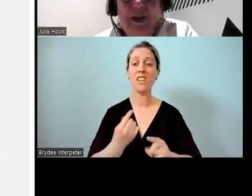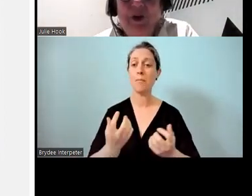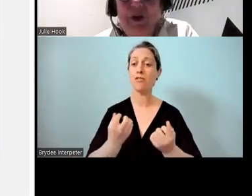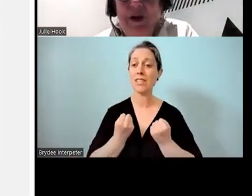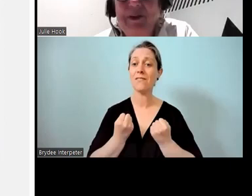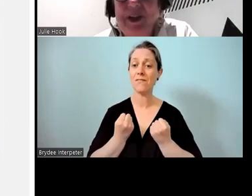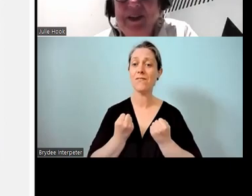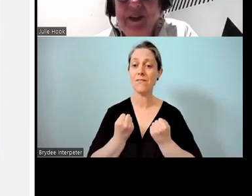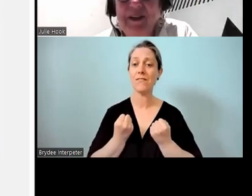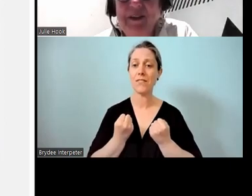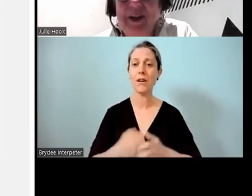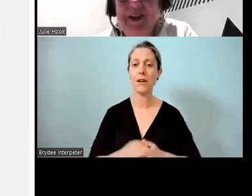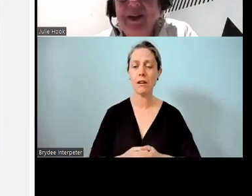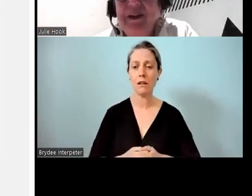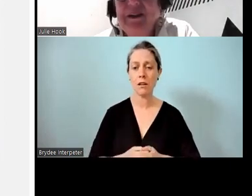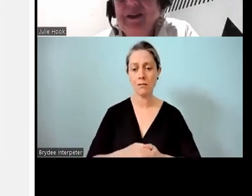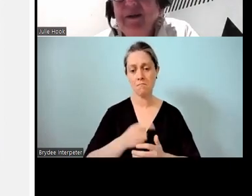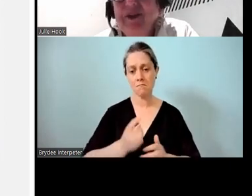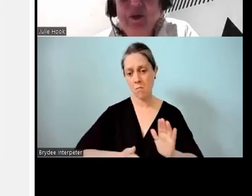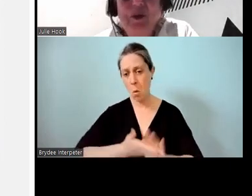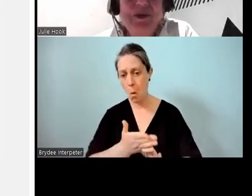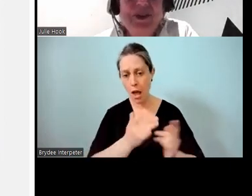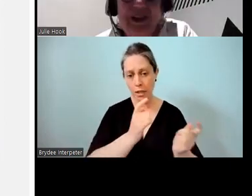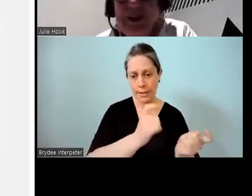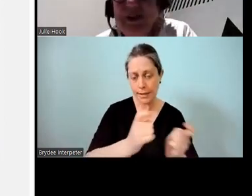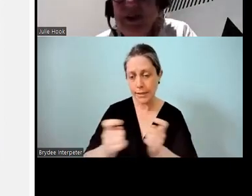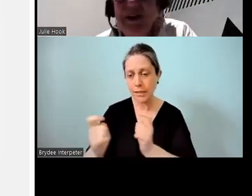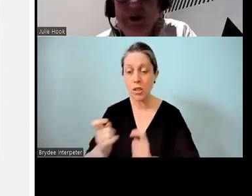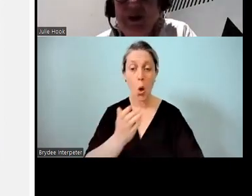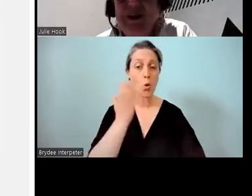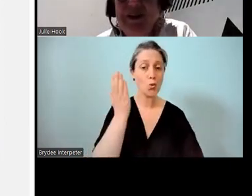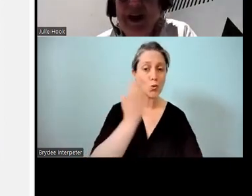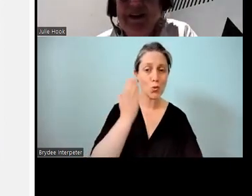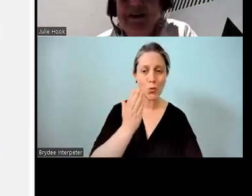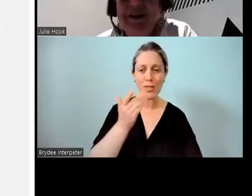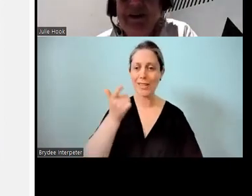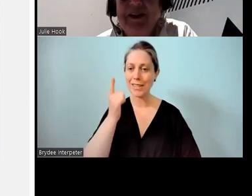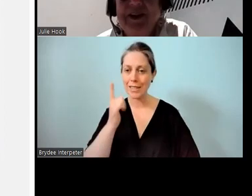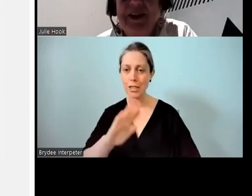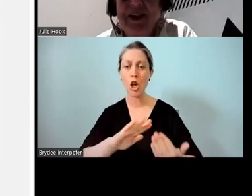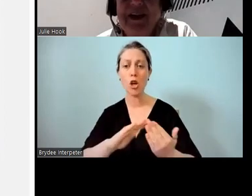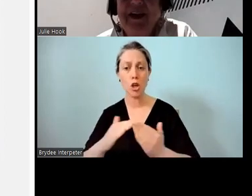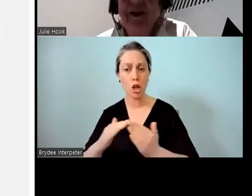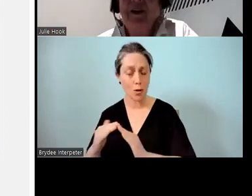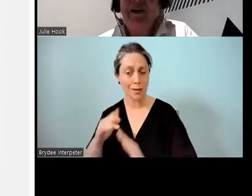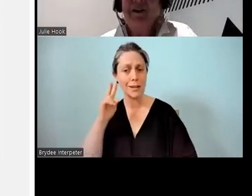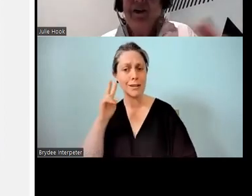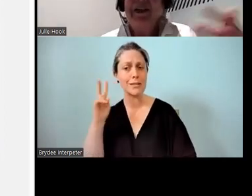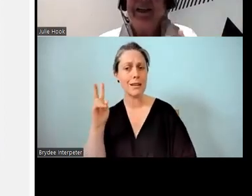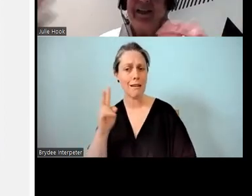as we've gone out for testing that schools, teachers, communities can see, clearly,